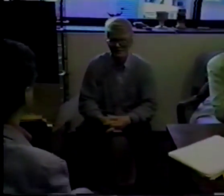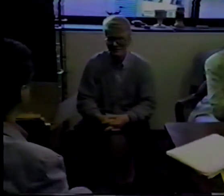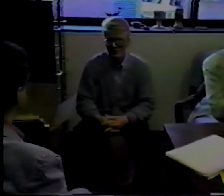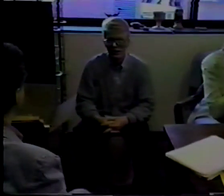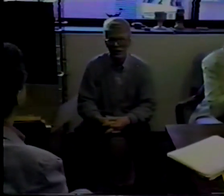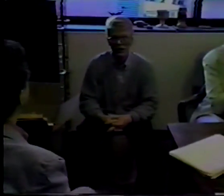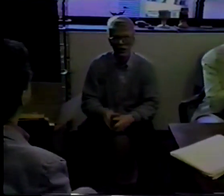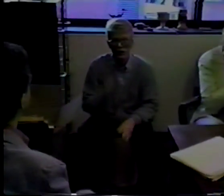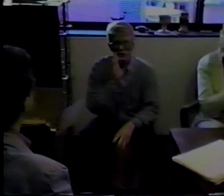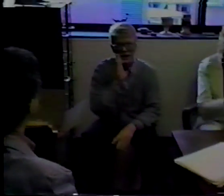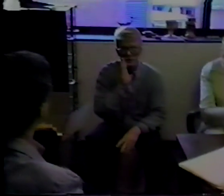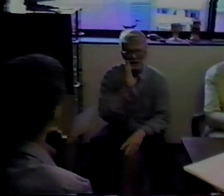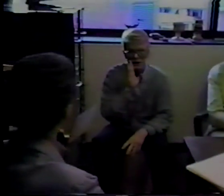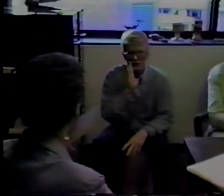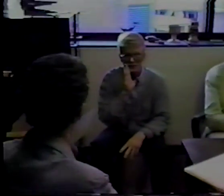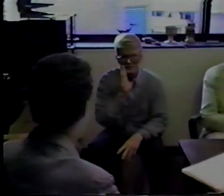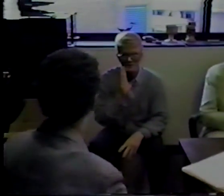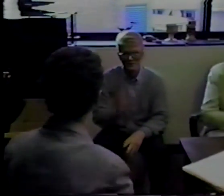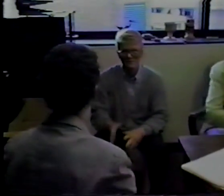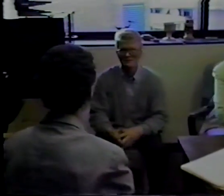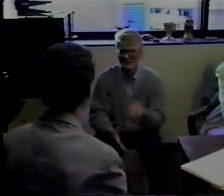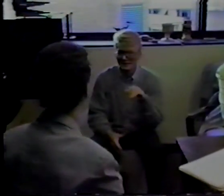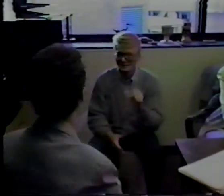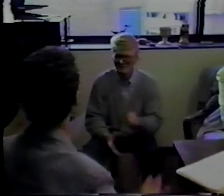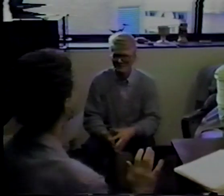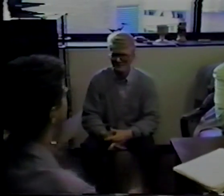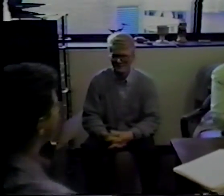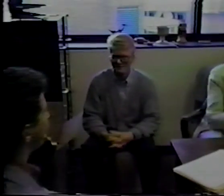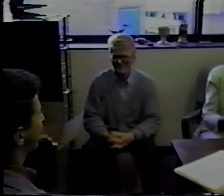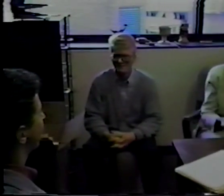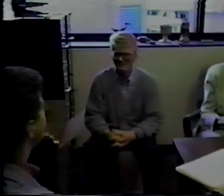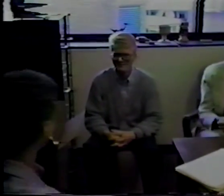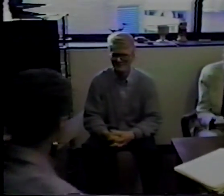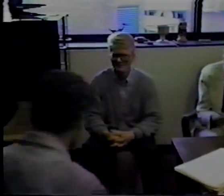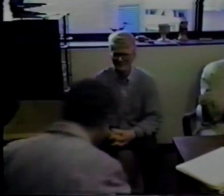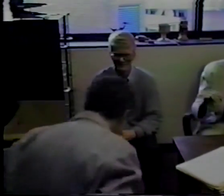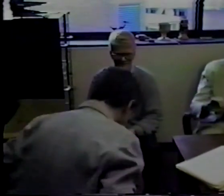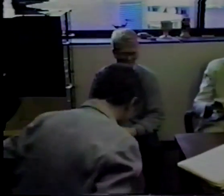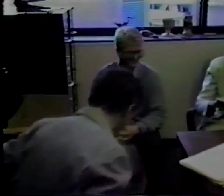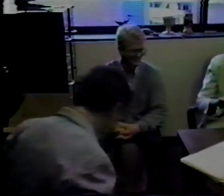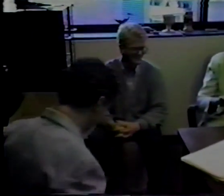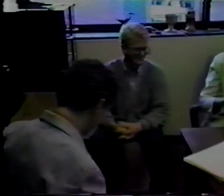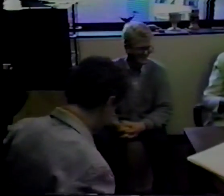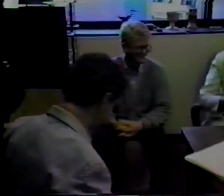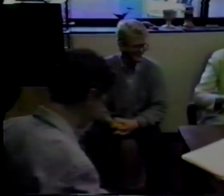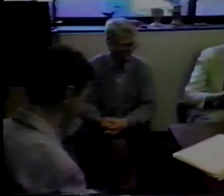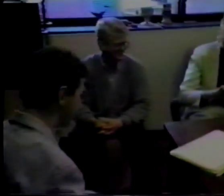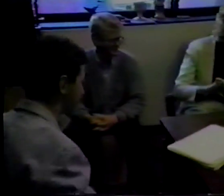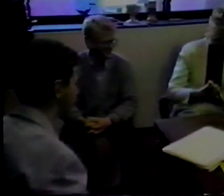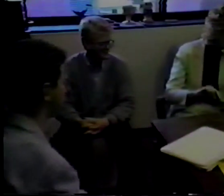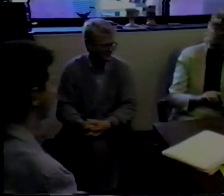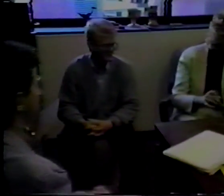Hi there.